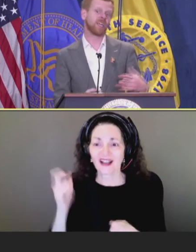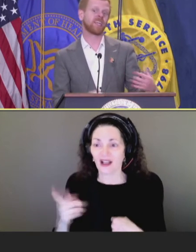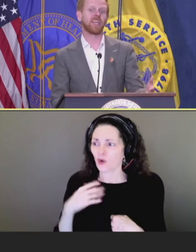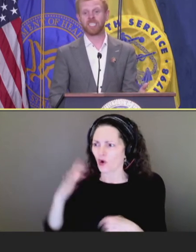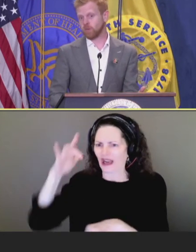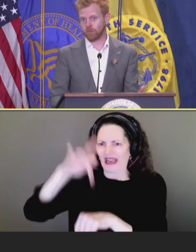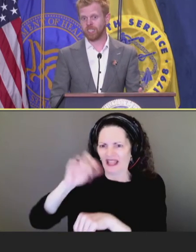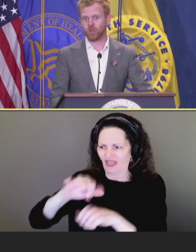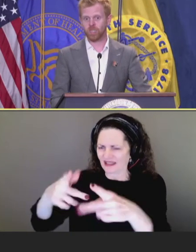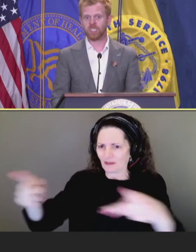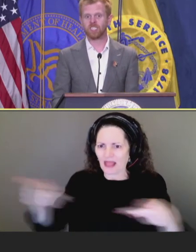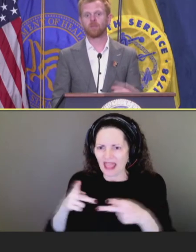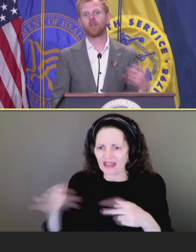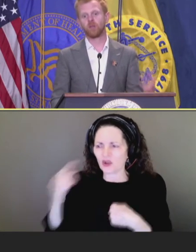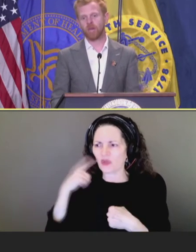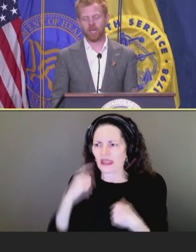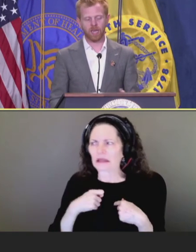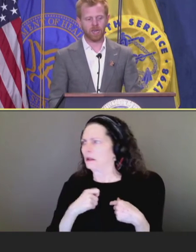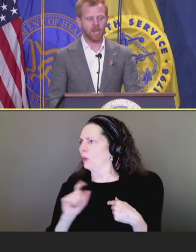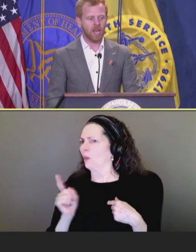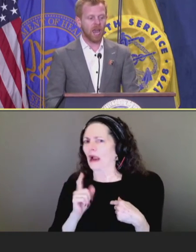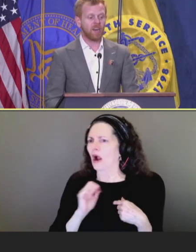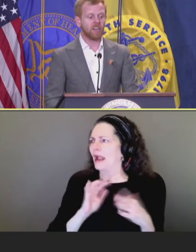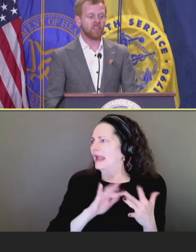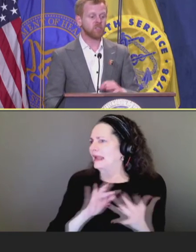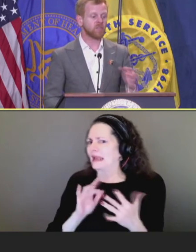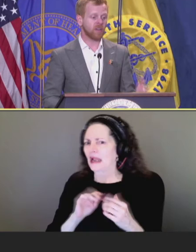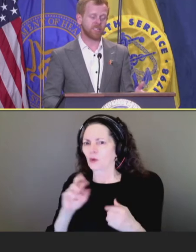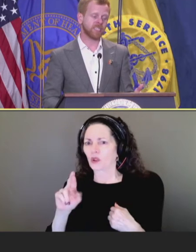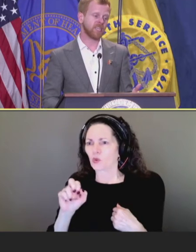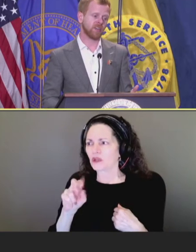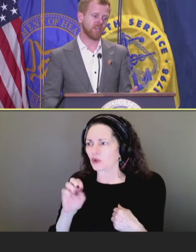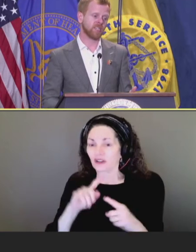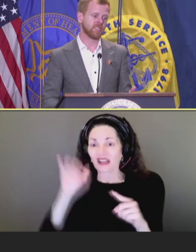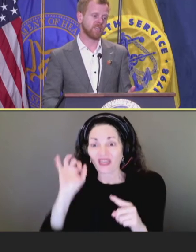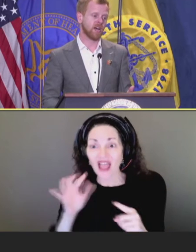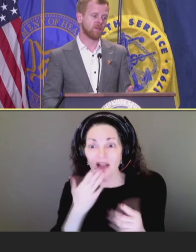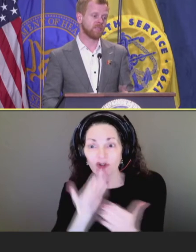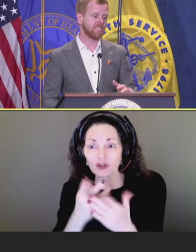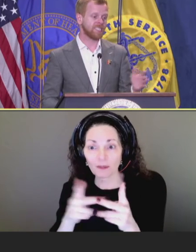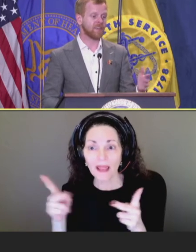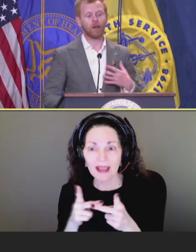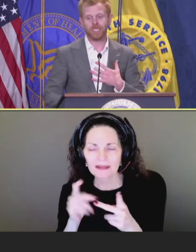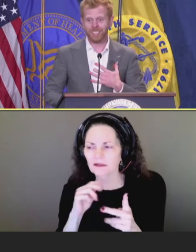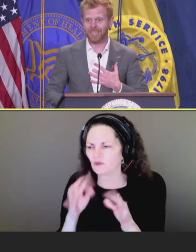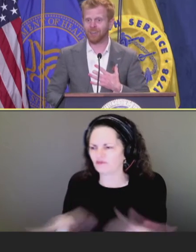get connected with resources, but you can. And this was very significant. If I was D.C. Health,